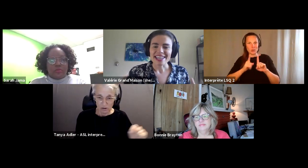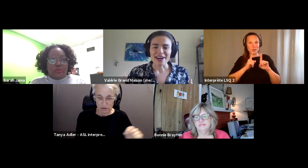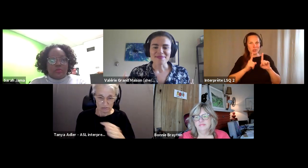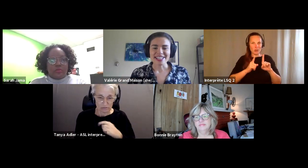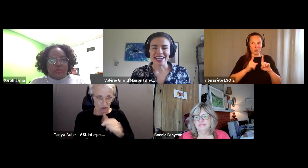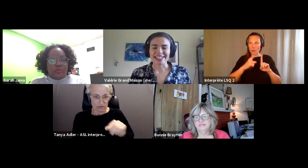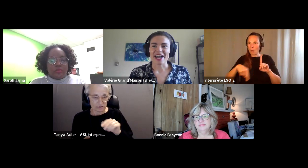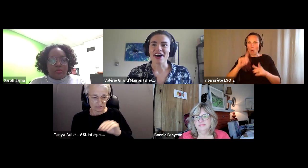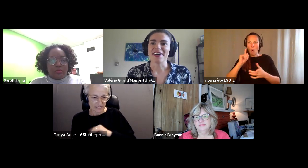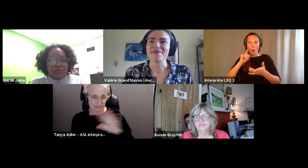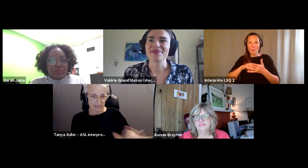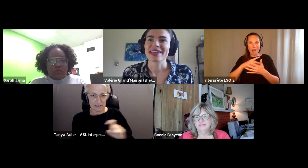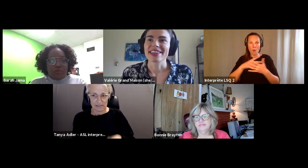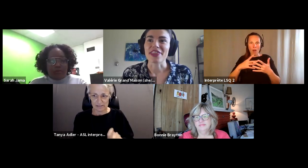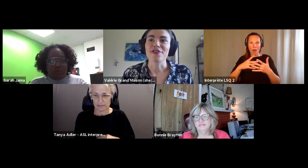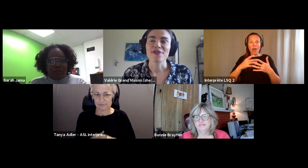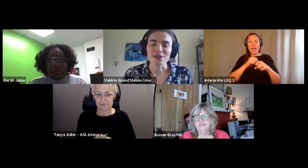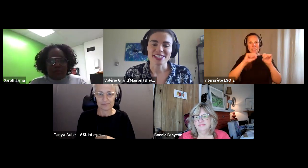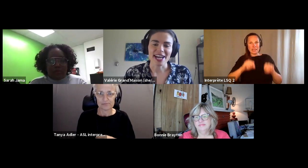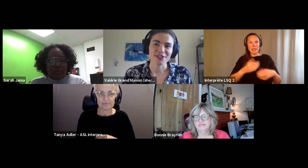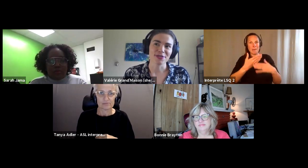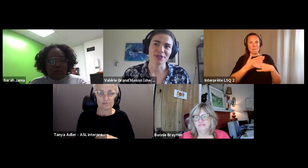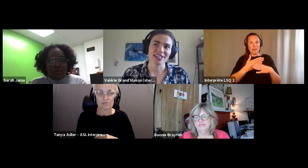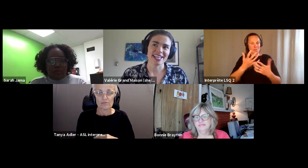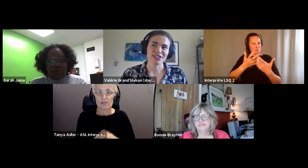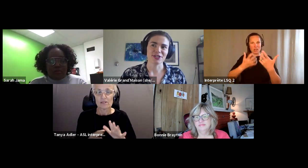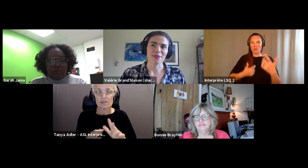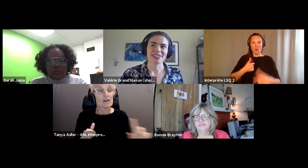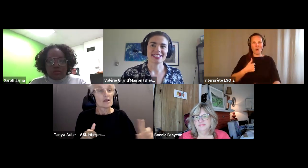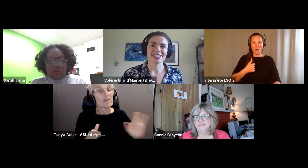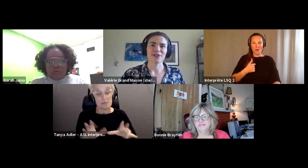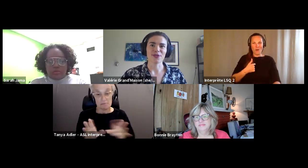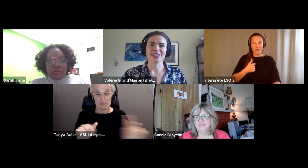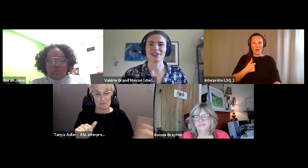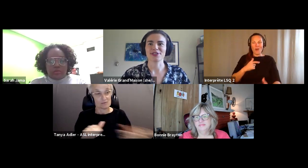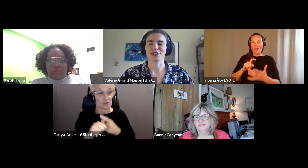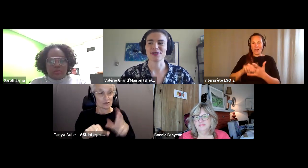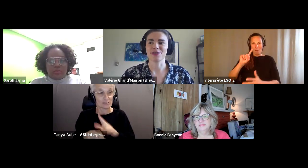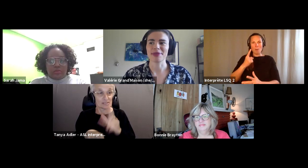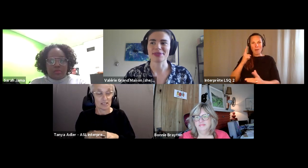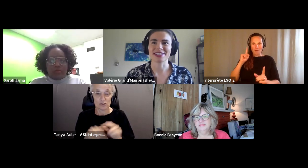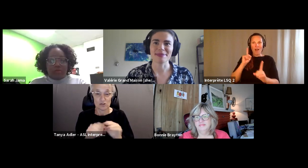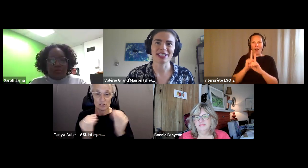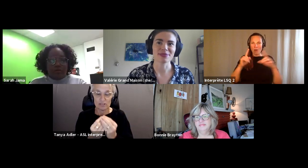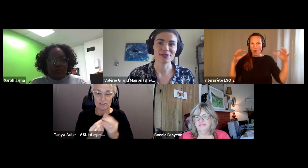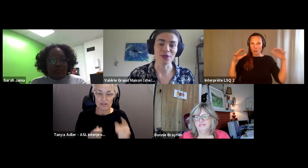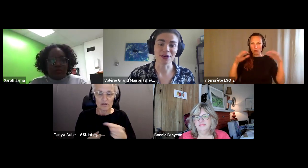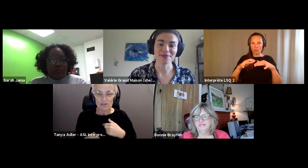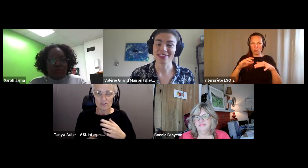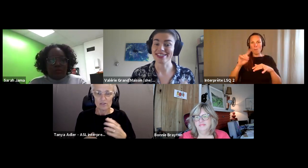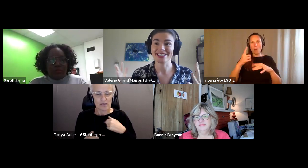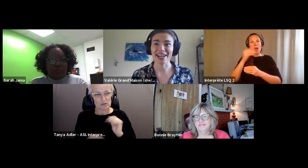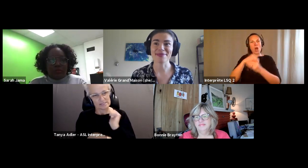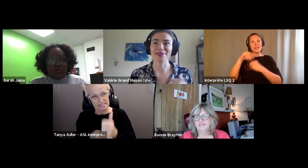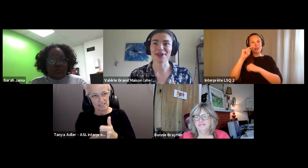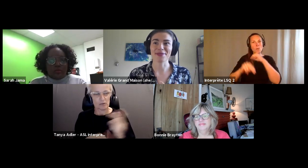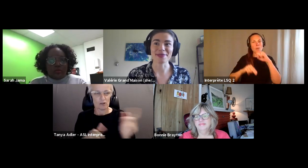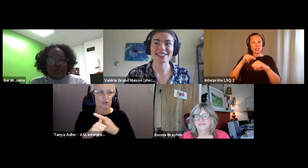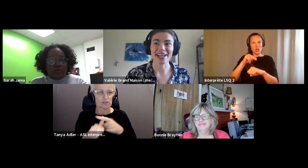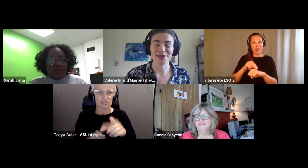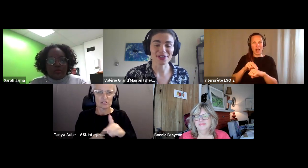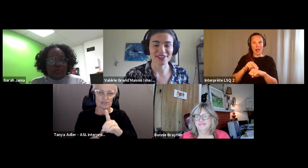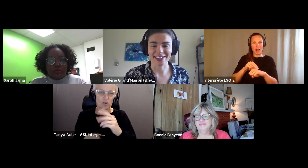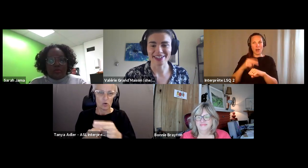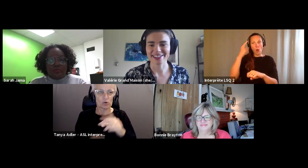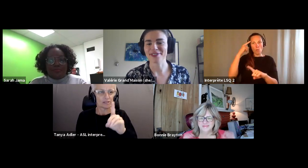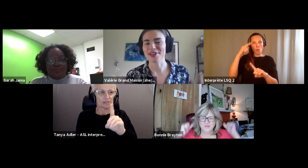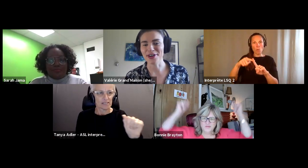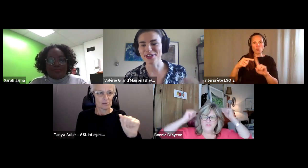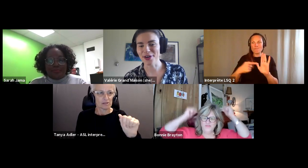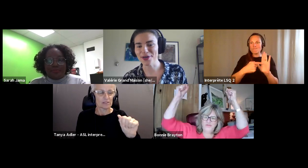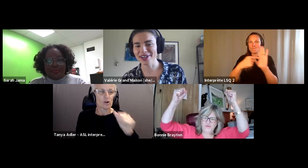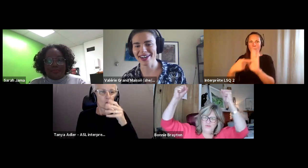Valérie Grand’Maison (she/elle): It is at that meeting at the first national organization representing the voice and concerns of women with disabilities was for the disabled women's network of Canada that we all know.